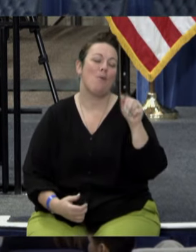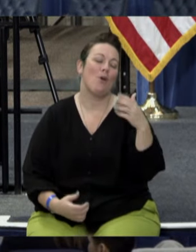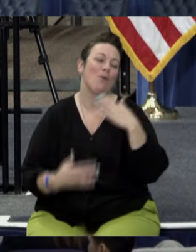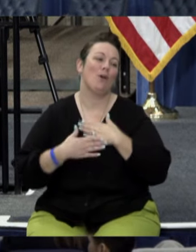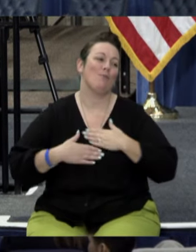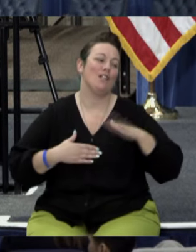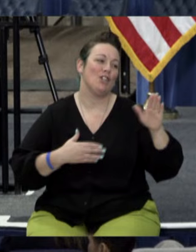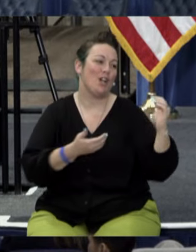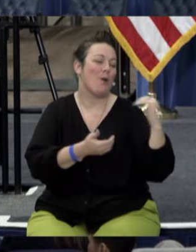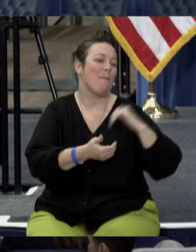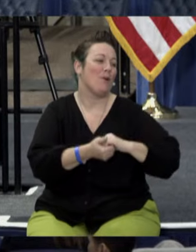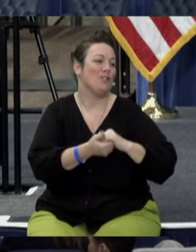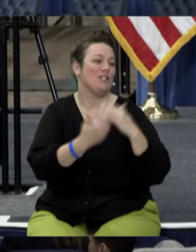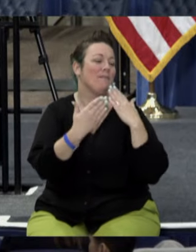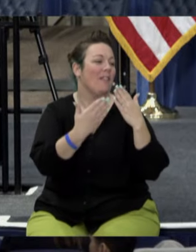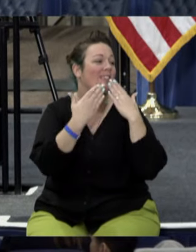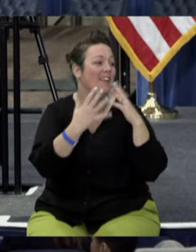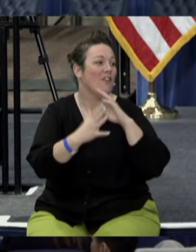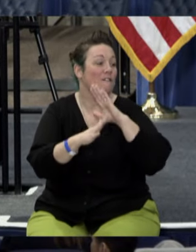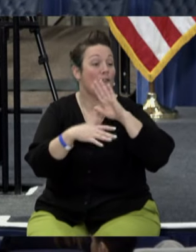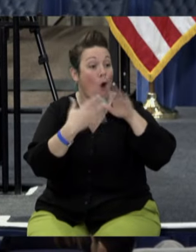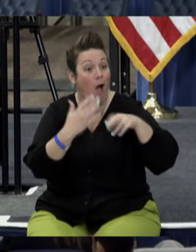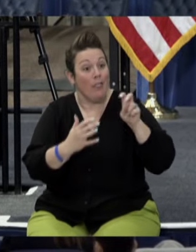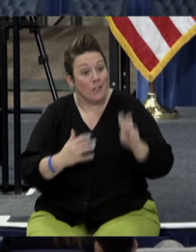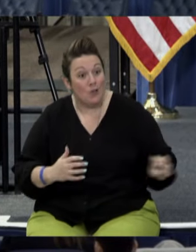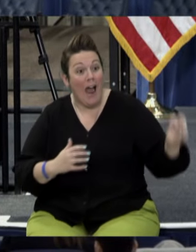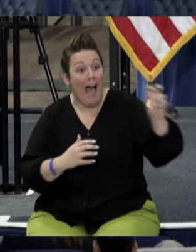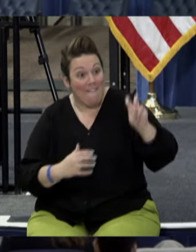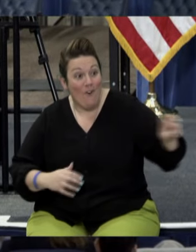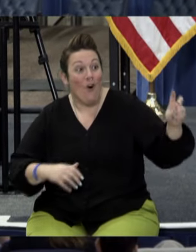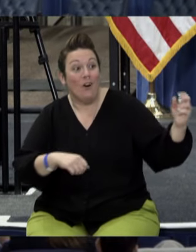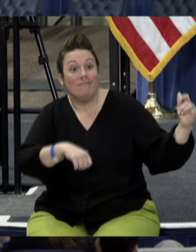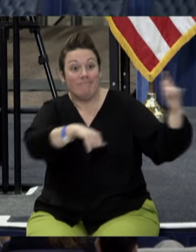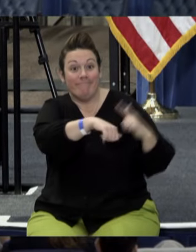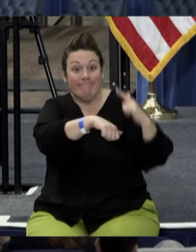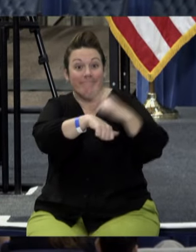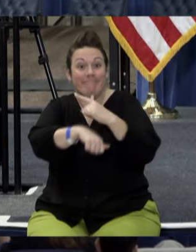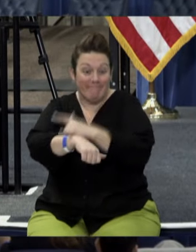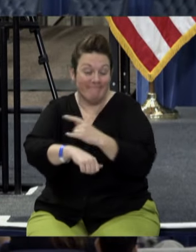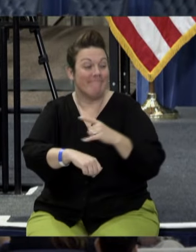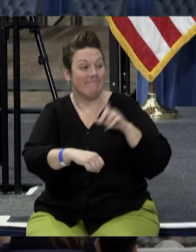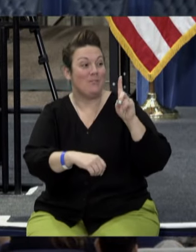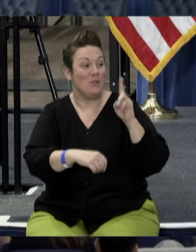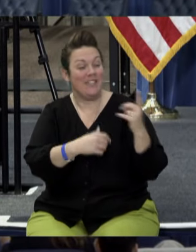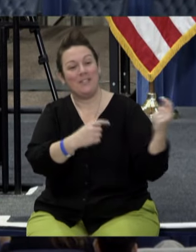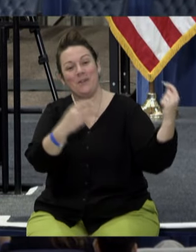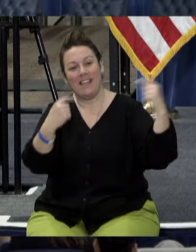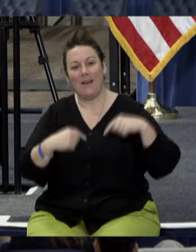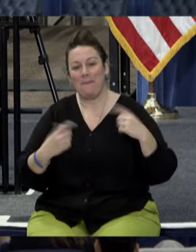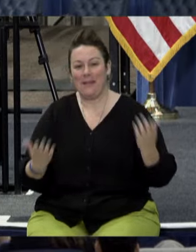well. Thank you for all the travel you went through to get to us today. Next, let's hear